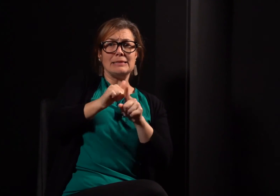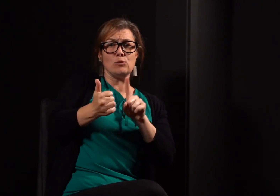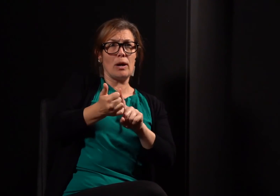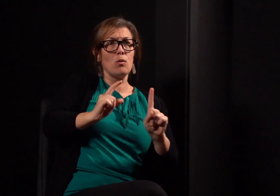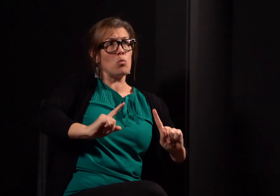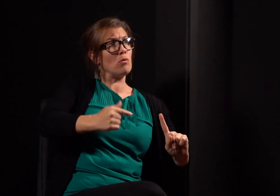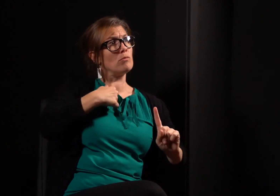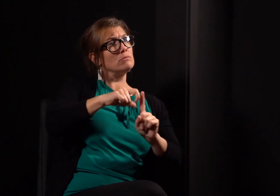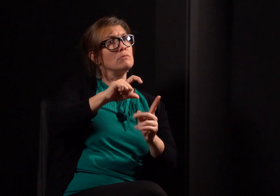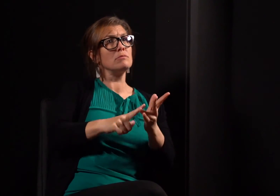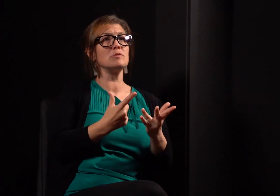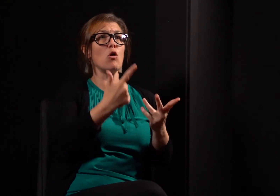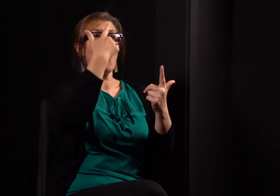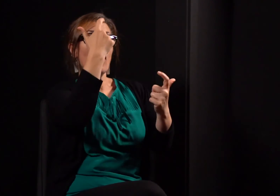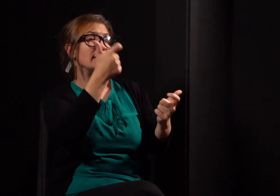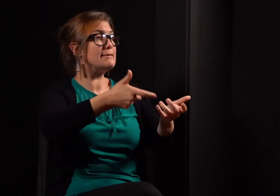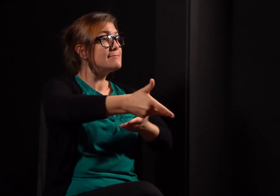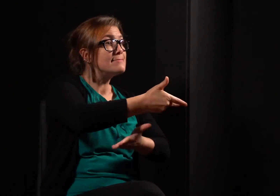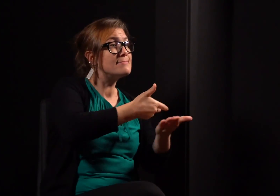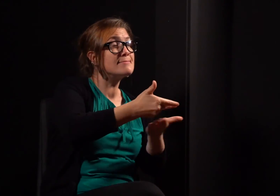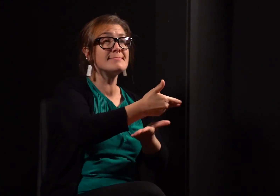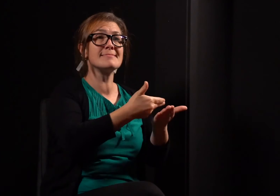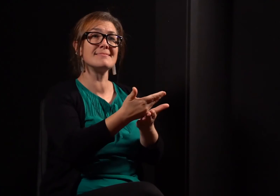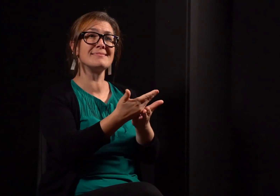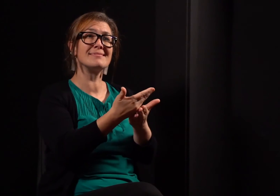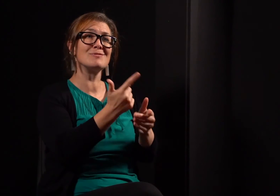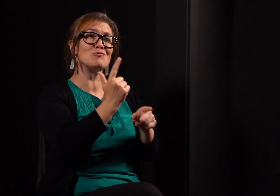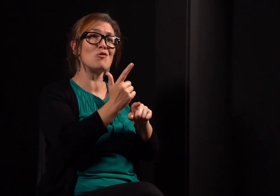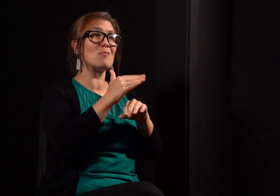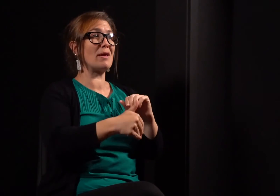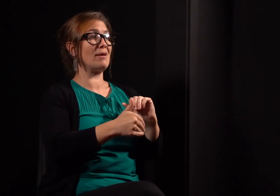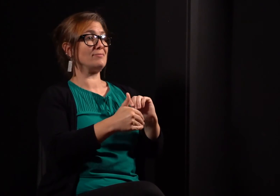and to learn strategies and skills and tools of how to deal with those